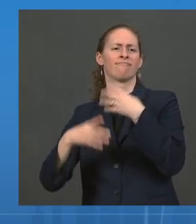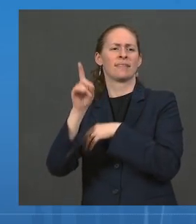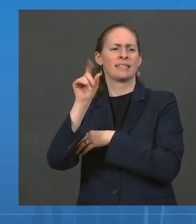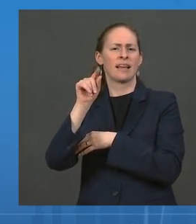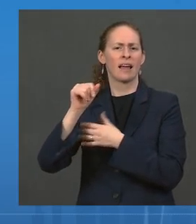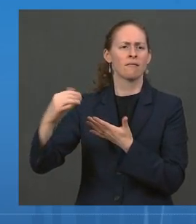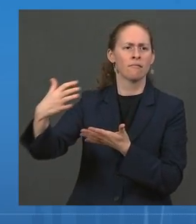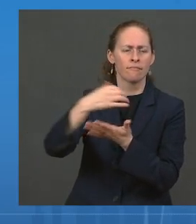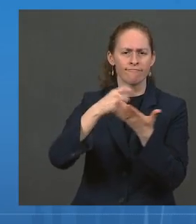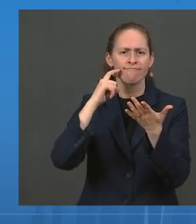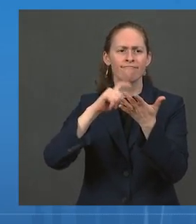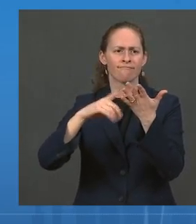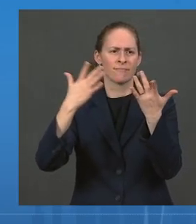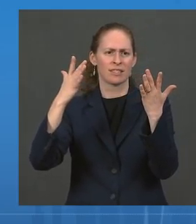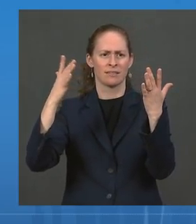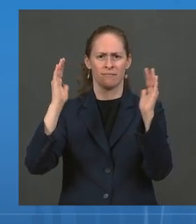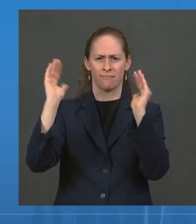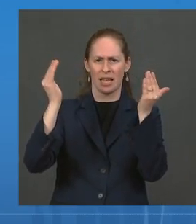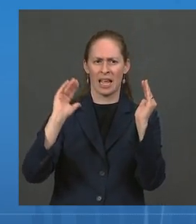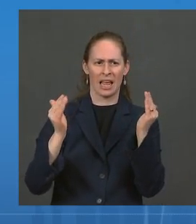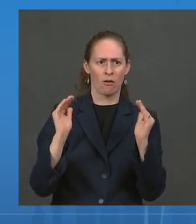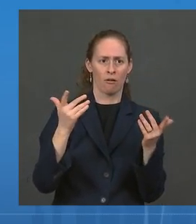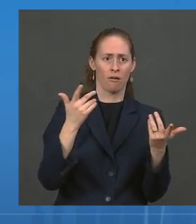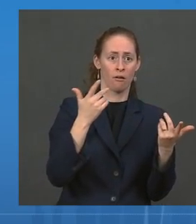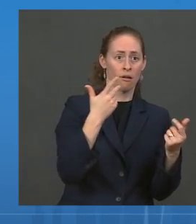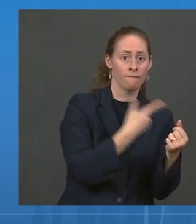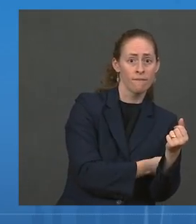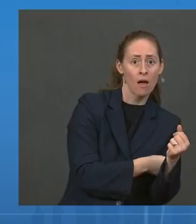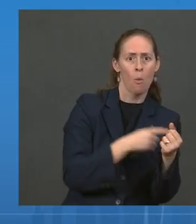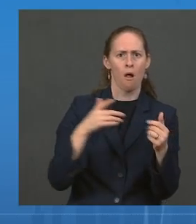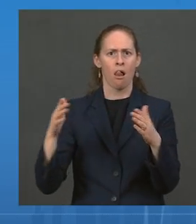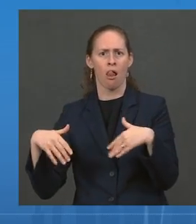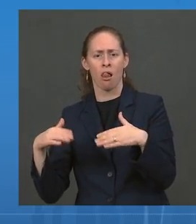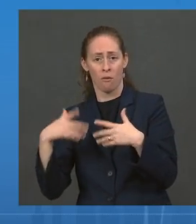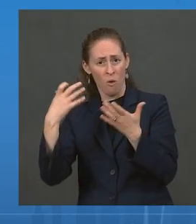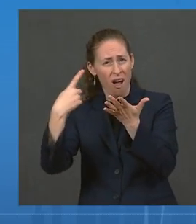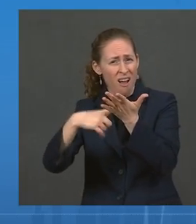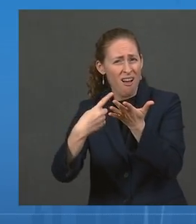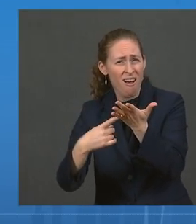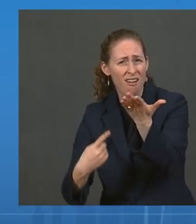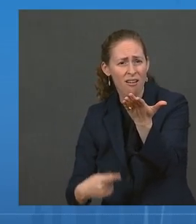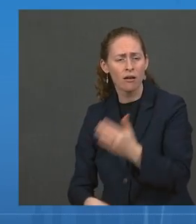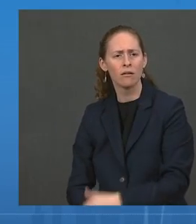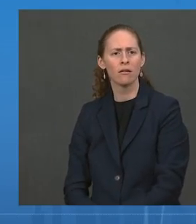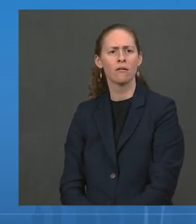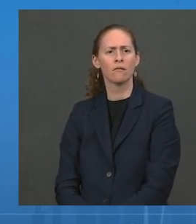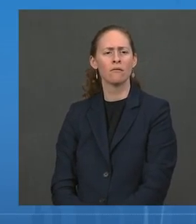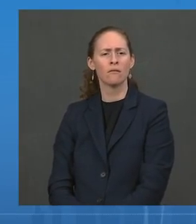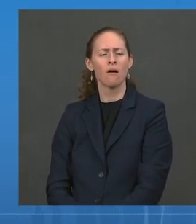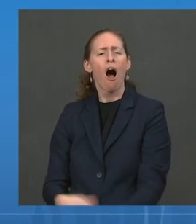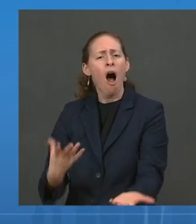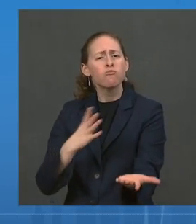Is it worth reviewing that data? Dr. Walensky: In terms of -- so -- certainly -- in terms of our adolescents?